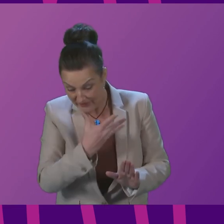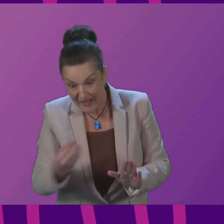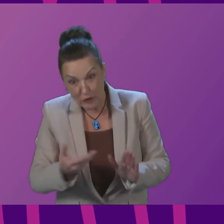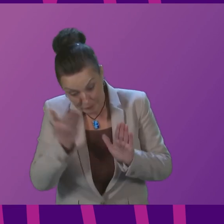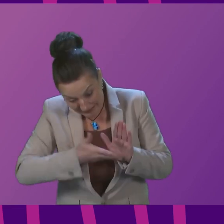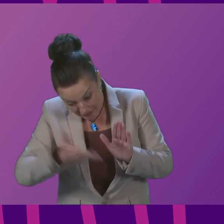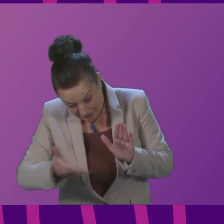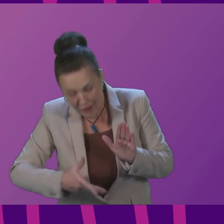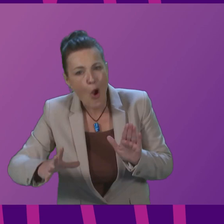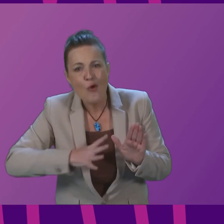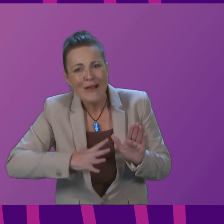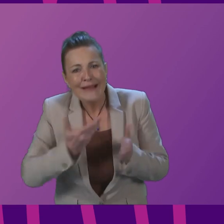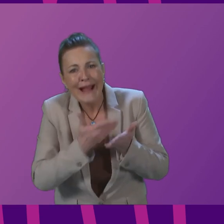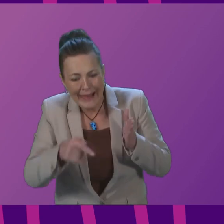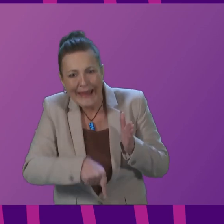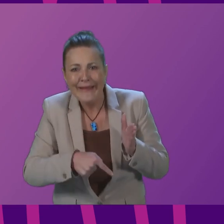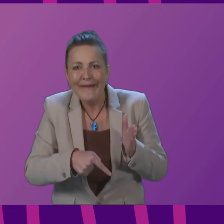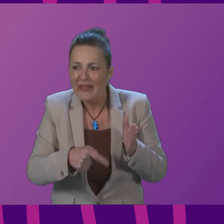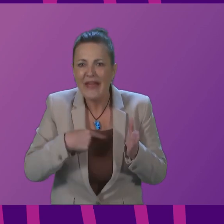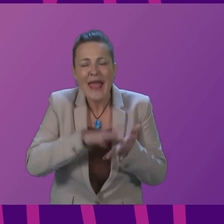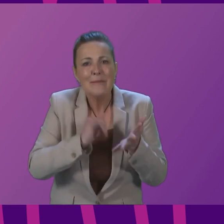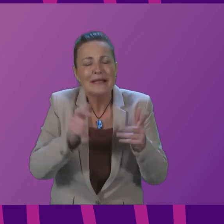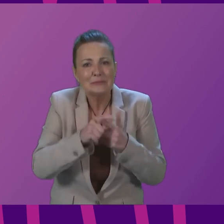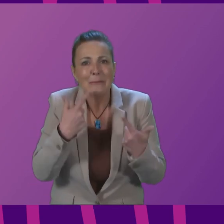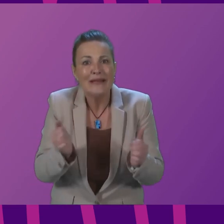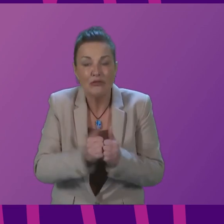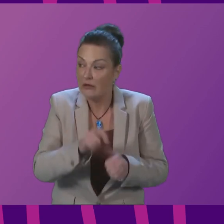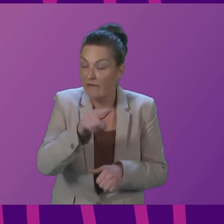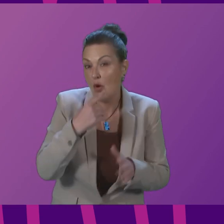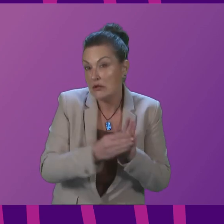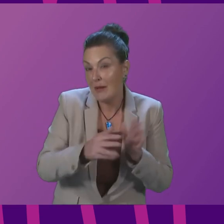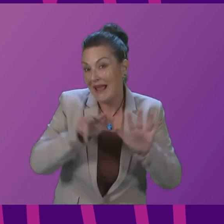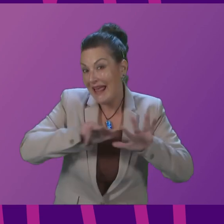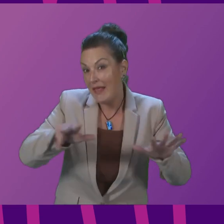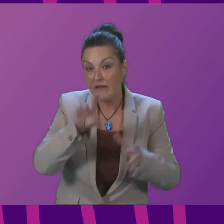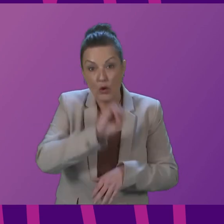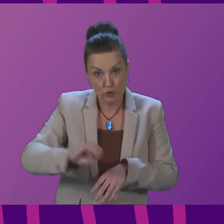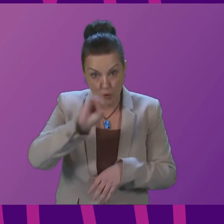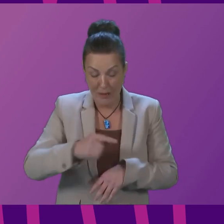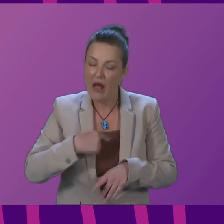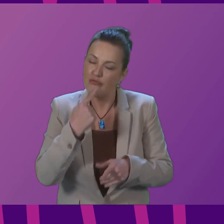There was advice to ministers on 8 October, which said—I am summarising—